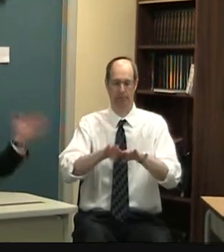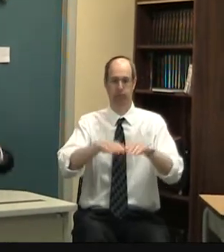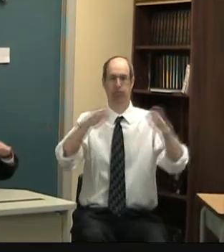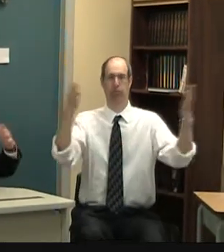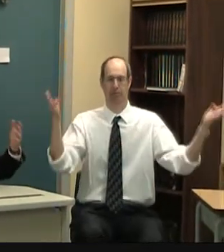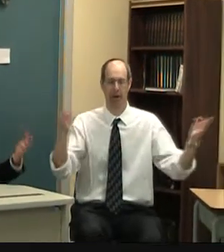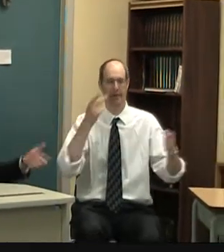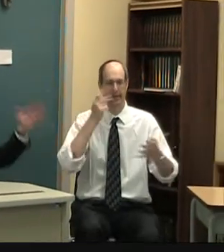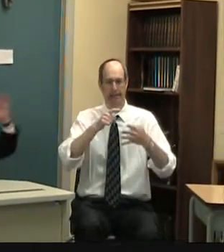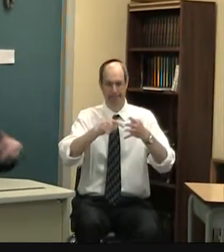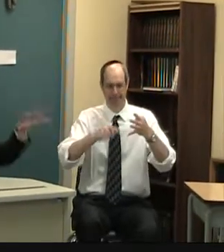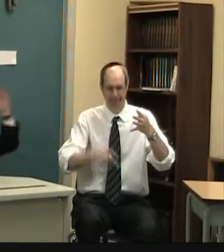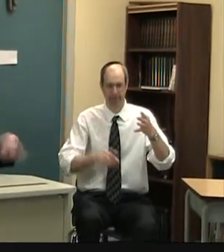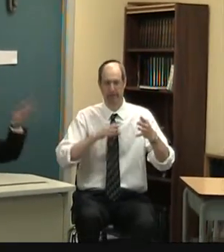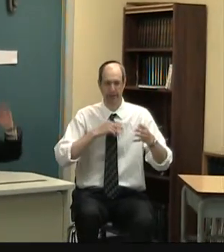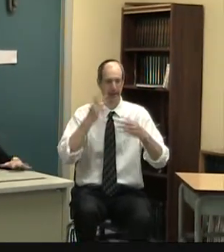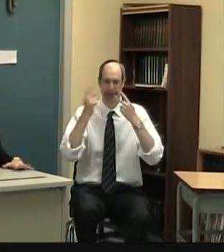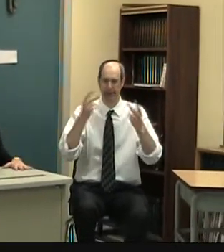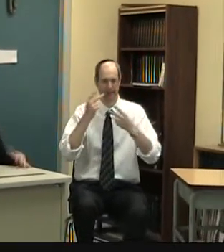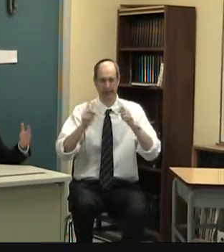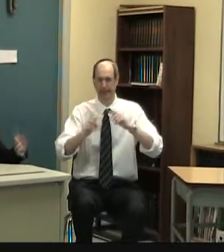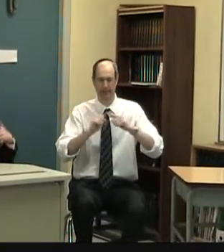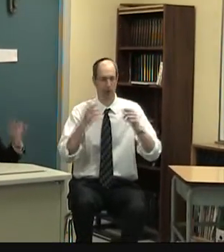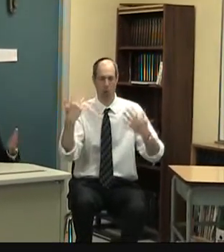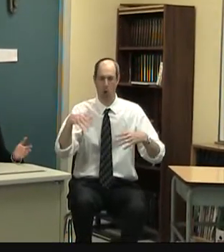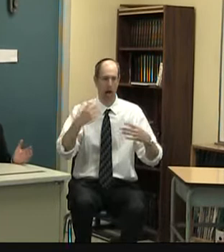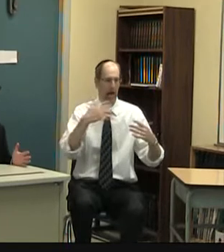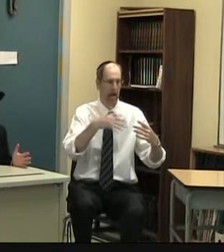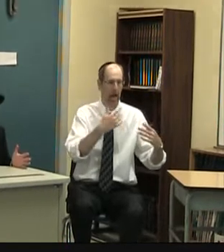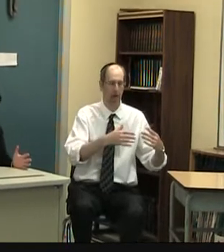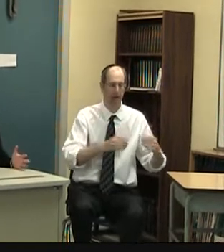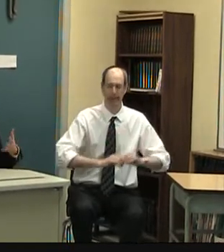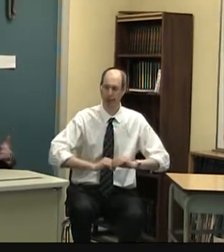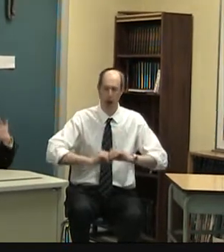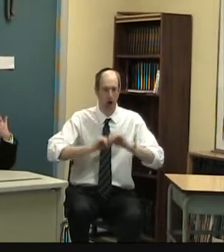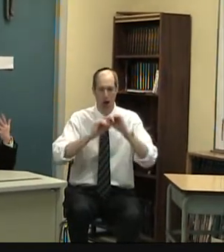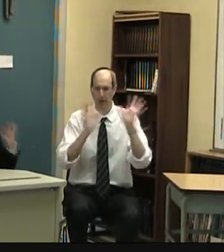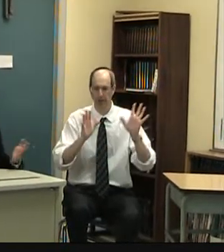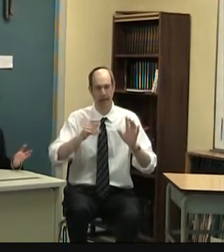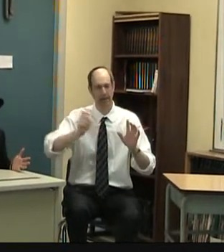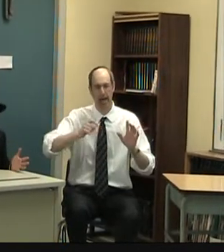See cabal cetera and they see and they see and they see it become so palpably obvious that they just have to decide it back